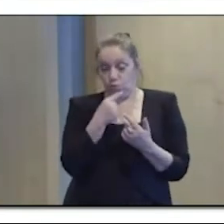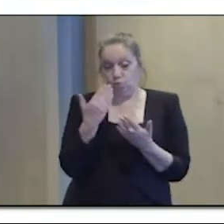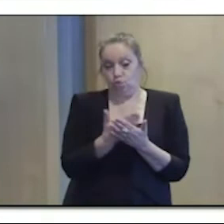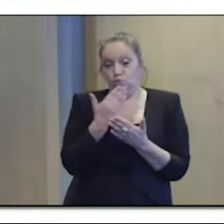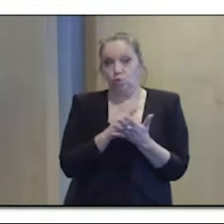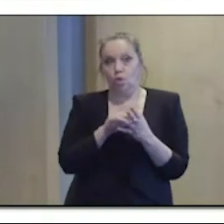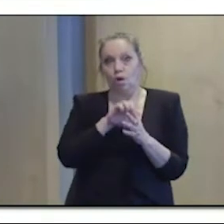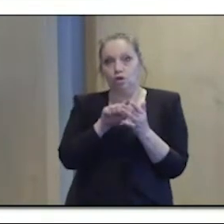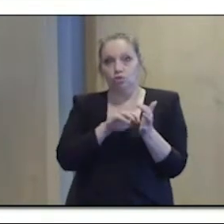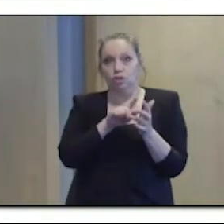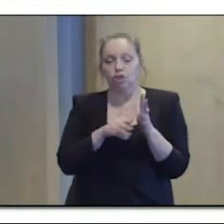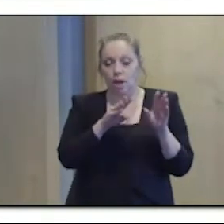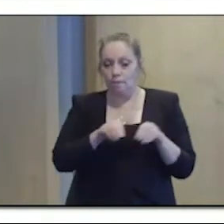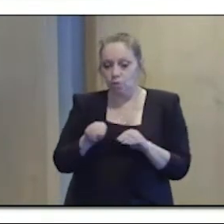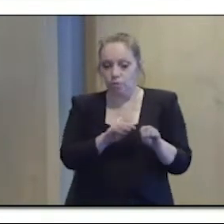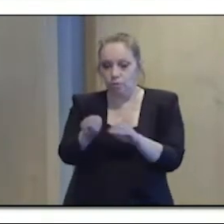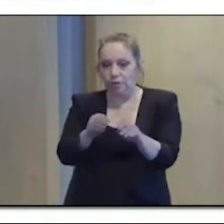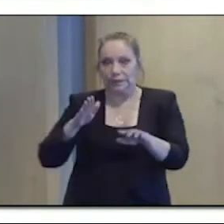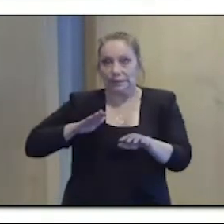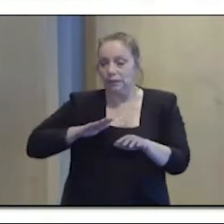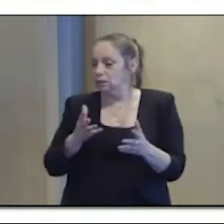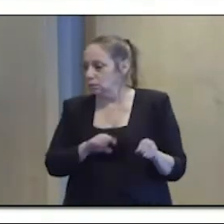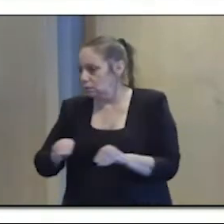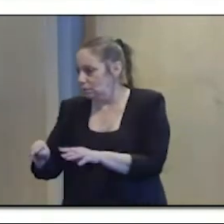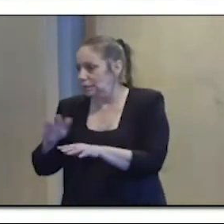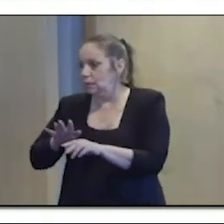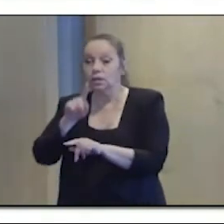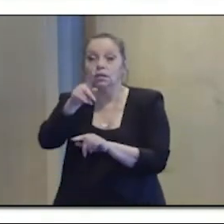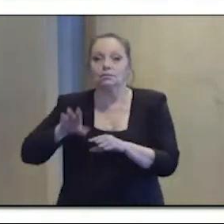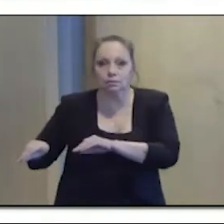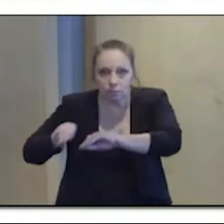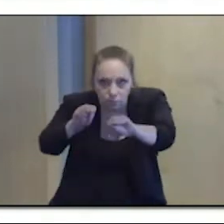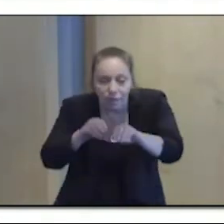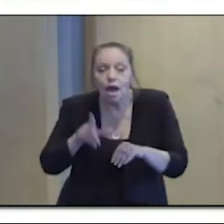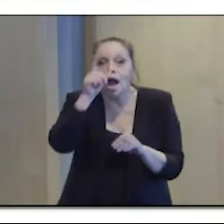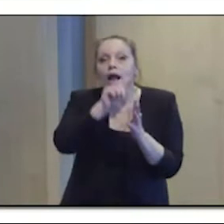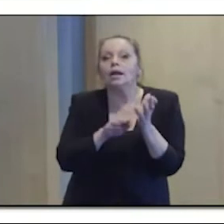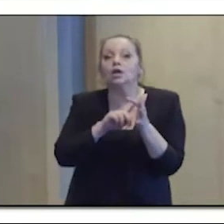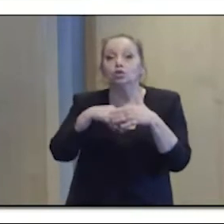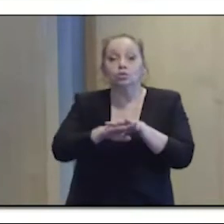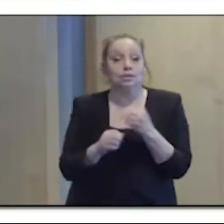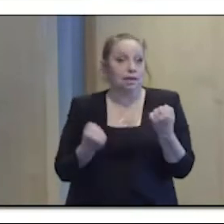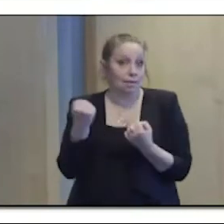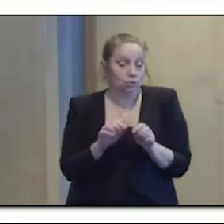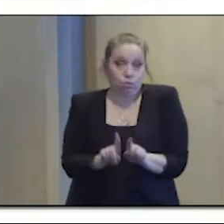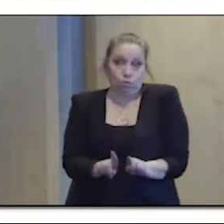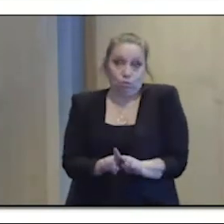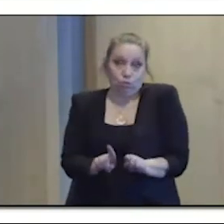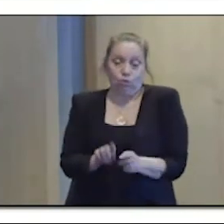around to where you need it and it could be used in vehicles. There are hydrogen vehicles they're